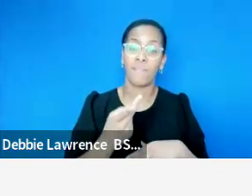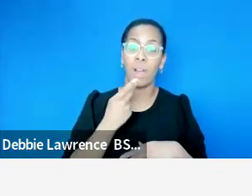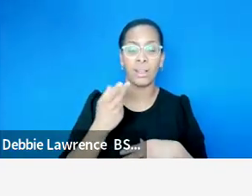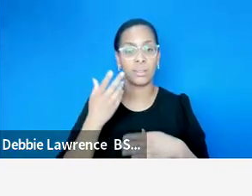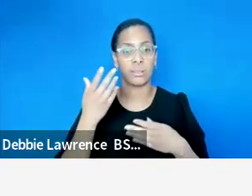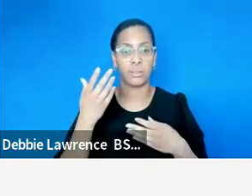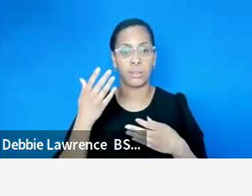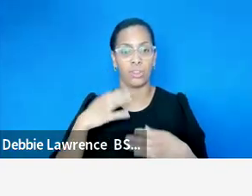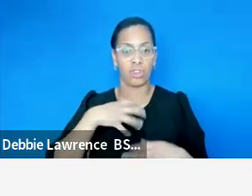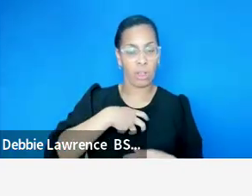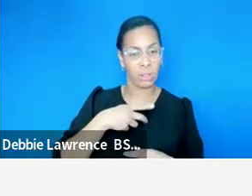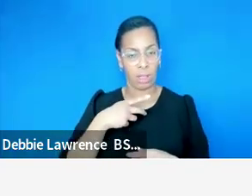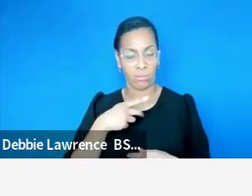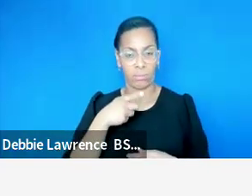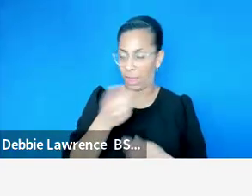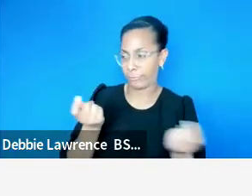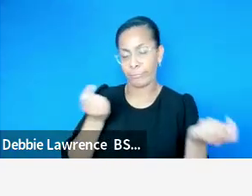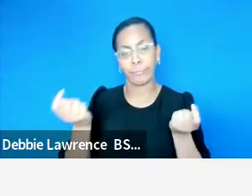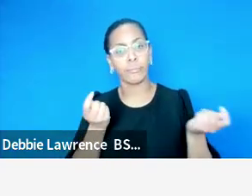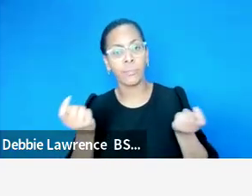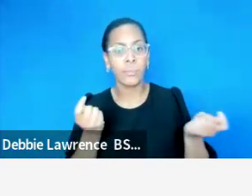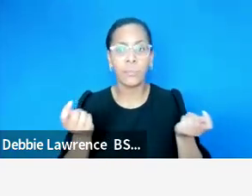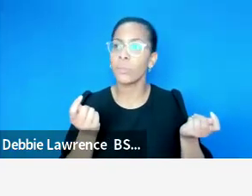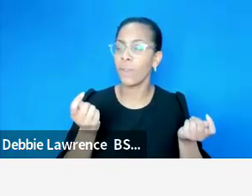for the overall direction of the university.